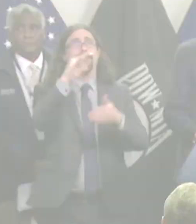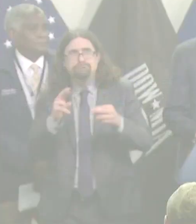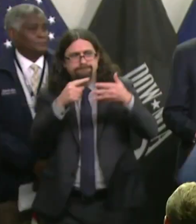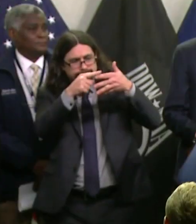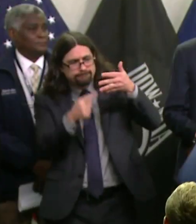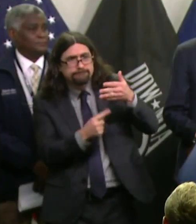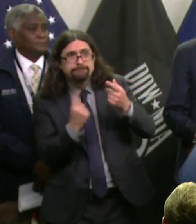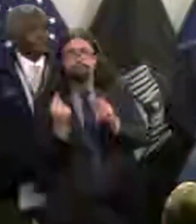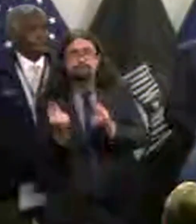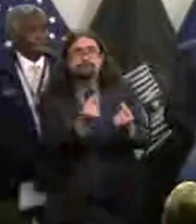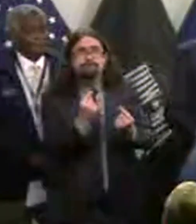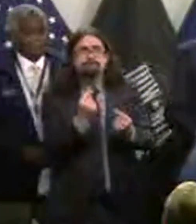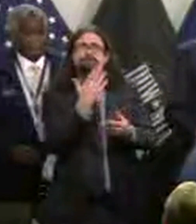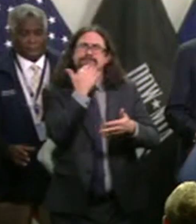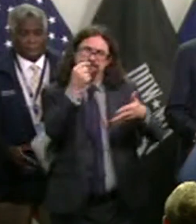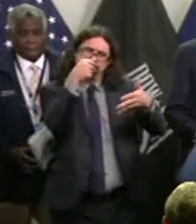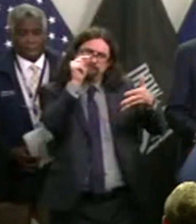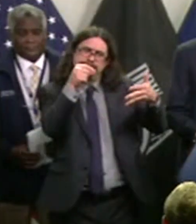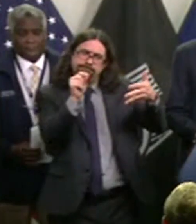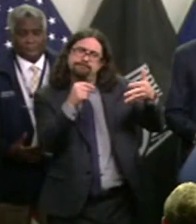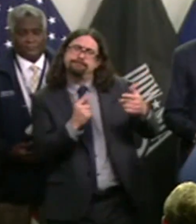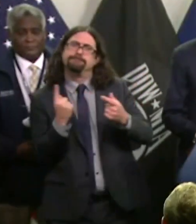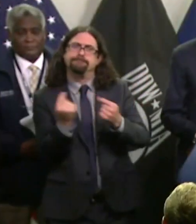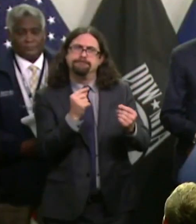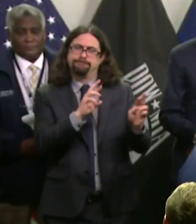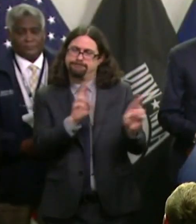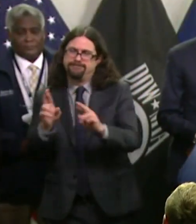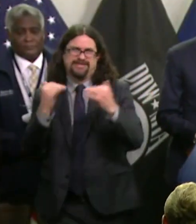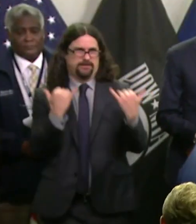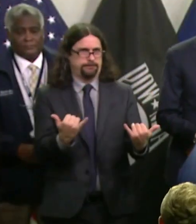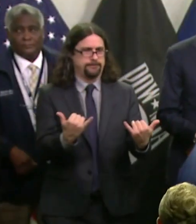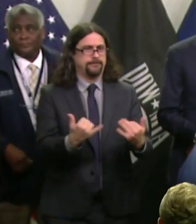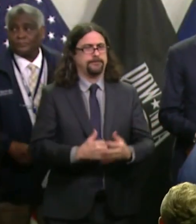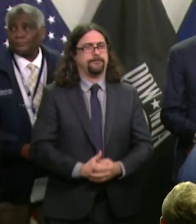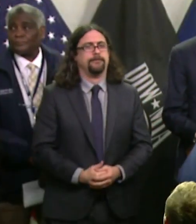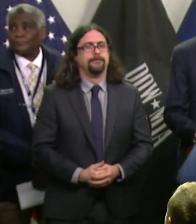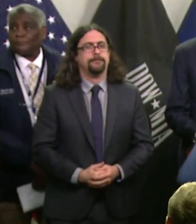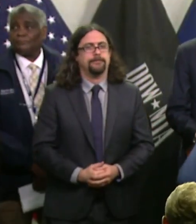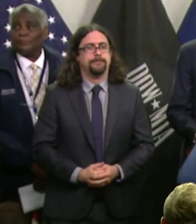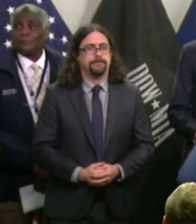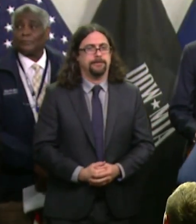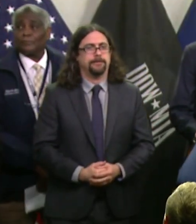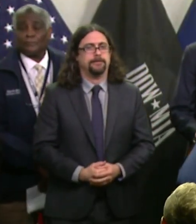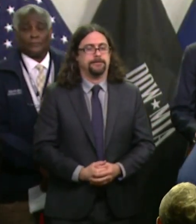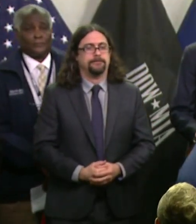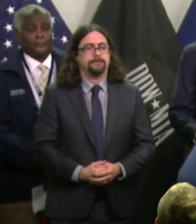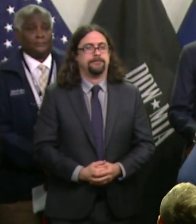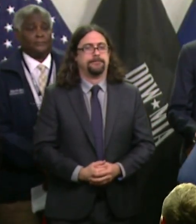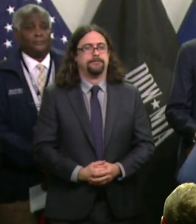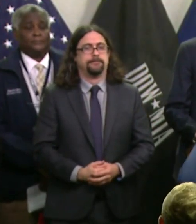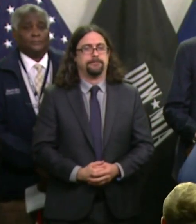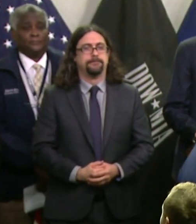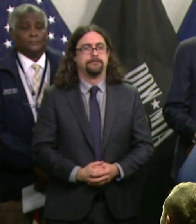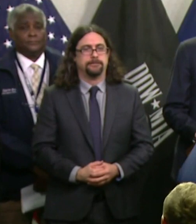EMERGENCY. MAYOR DE BLASIO SAYS ANY UNNECESSARY DRIVING SHOULD BE AVOIDED. GET DONE WHAT YOU HAVE TO